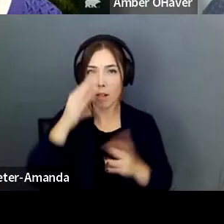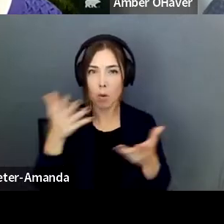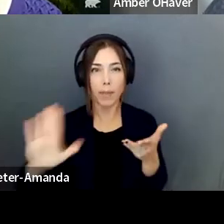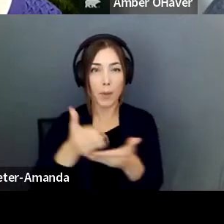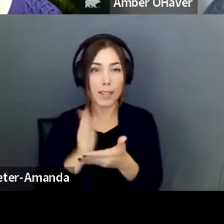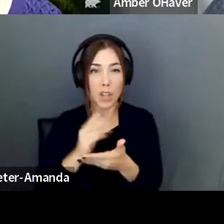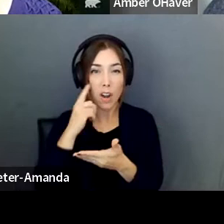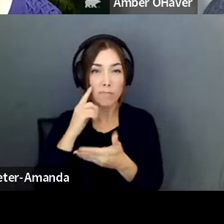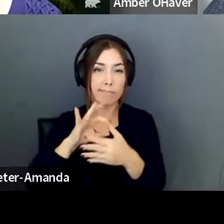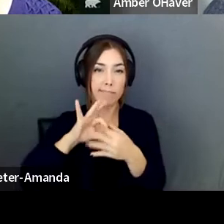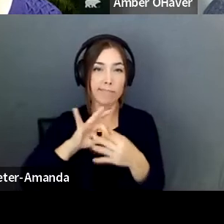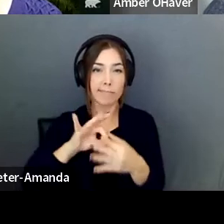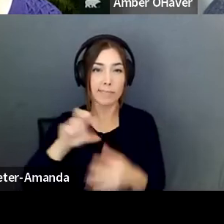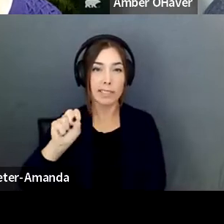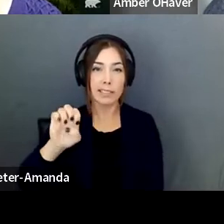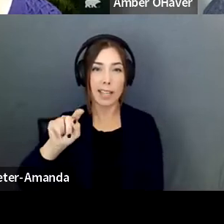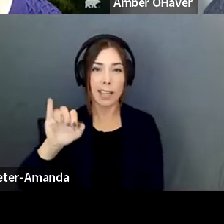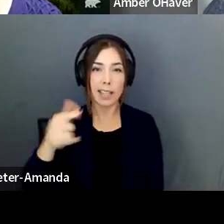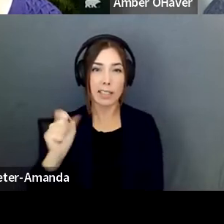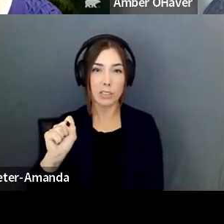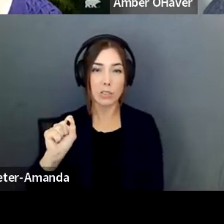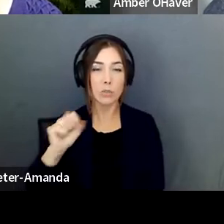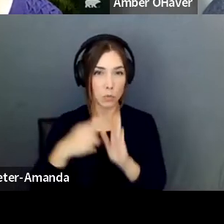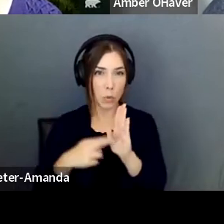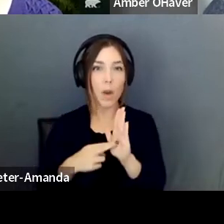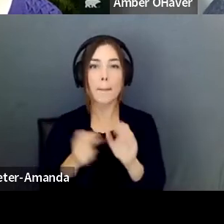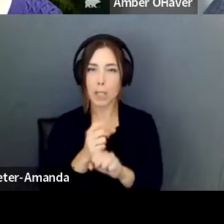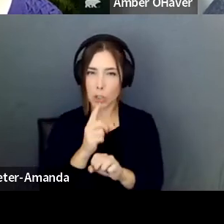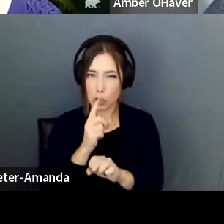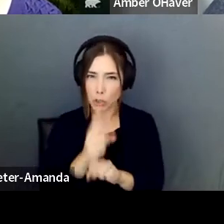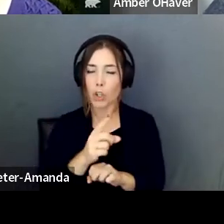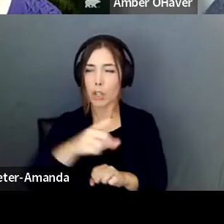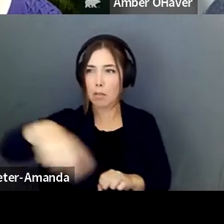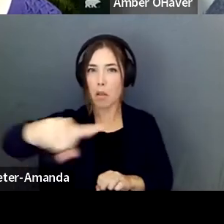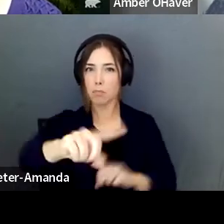leverage our partners and collaborators to share that information with folks in these